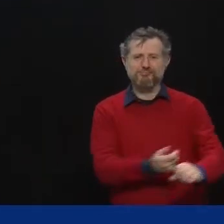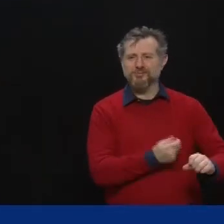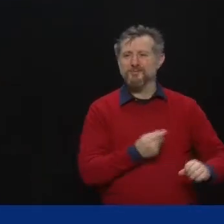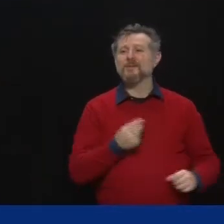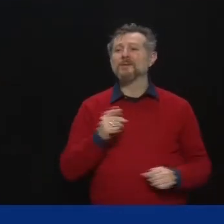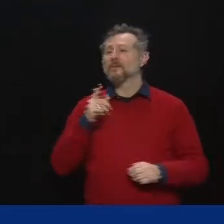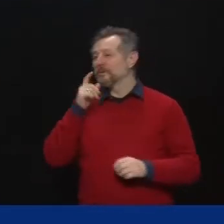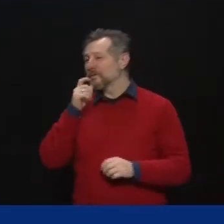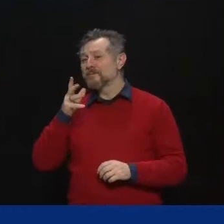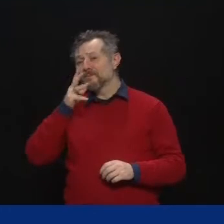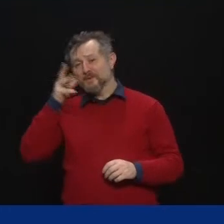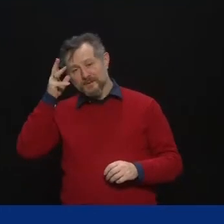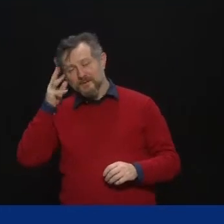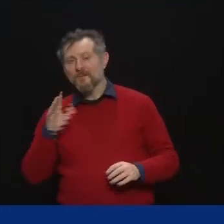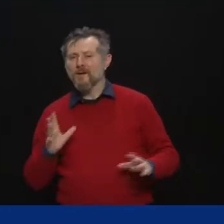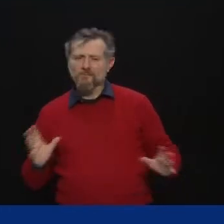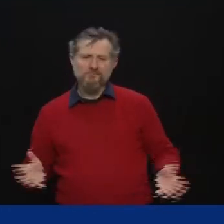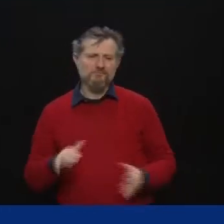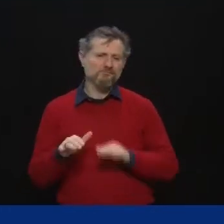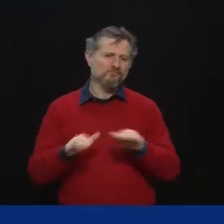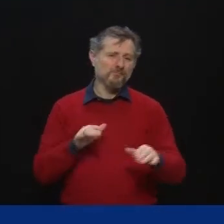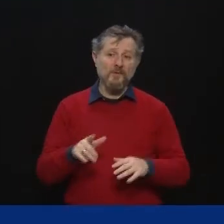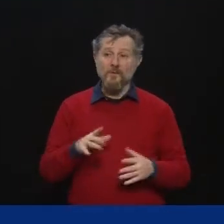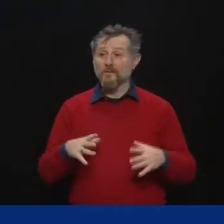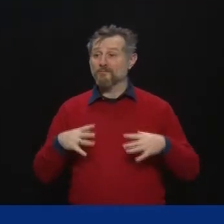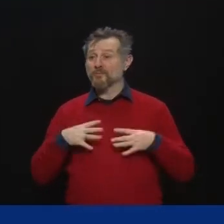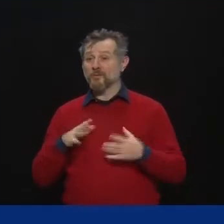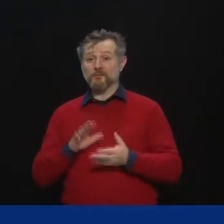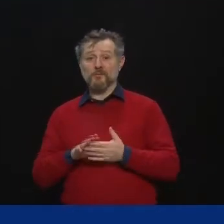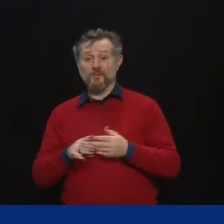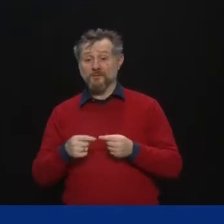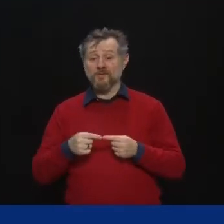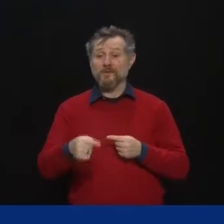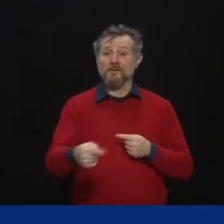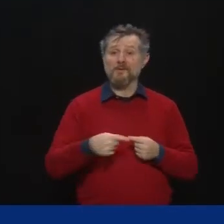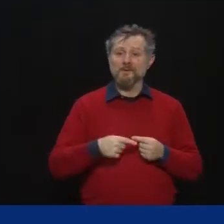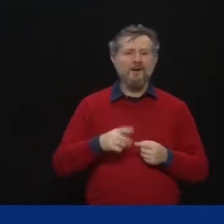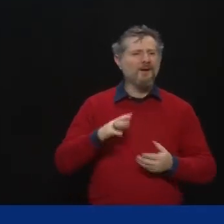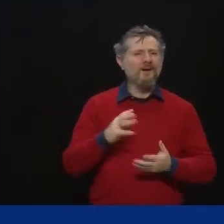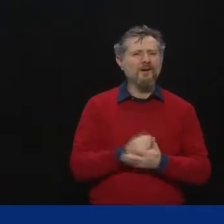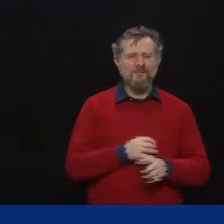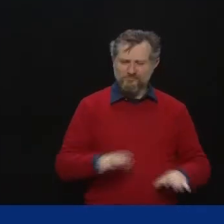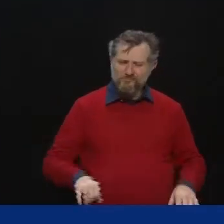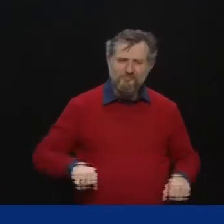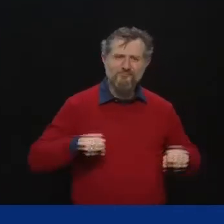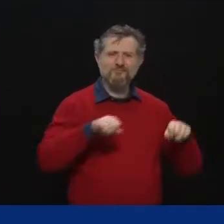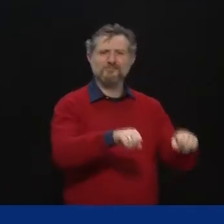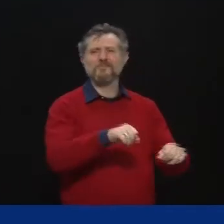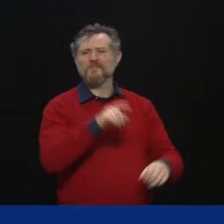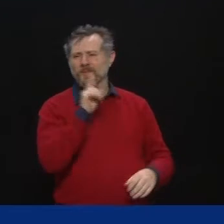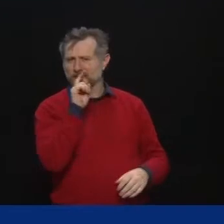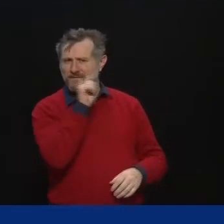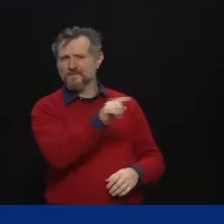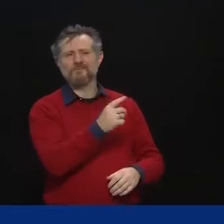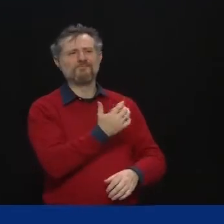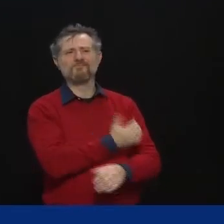YOU'RE PROTECTED. WHERE WE NEED IMPROVEMENTS -- MORE CHILDREN NEED TO GET